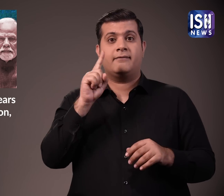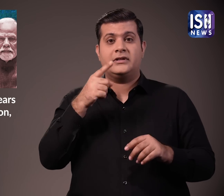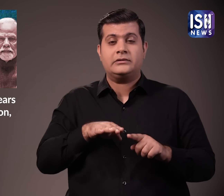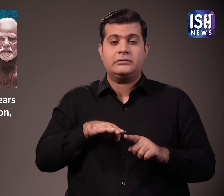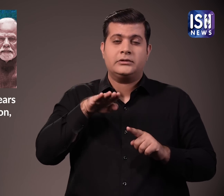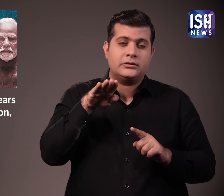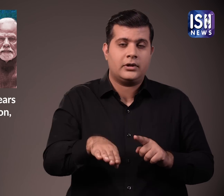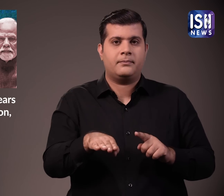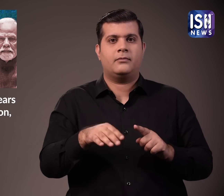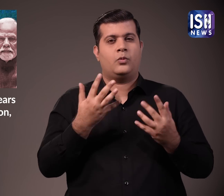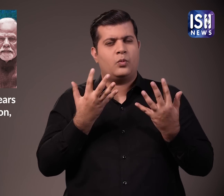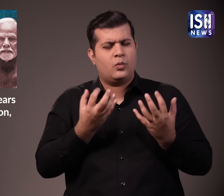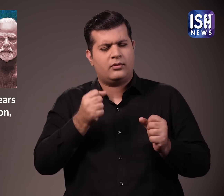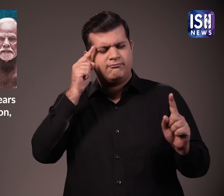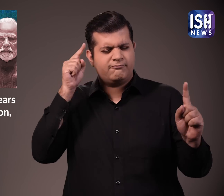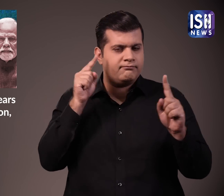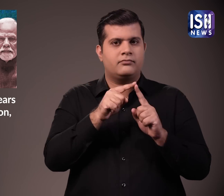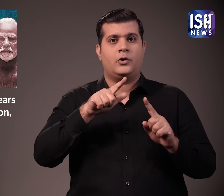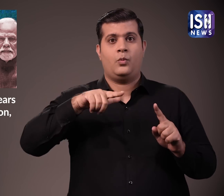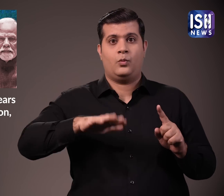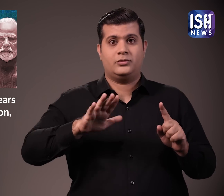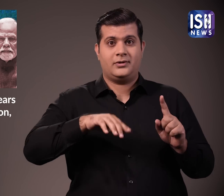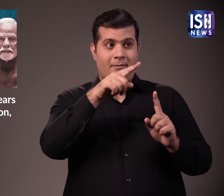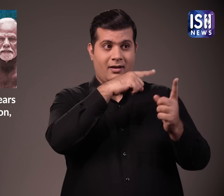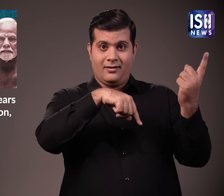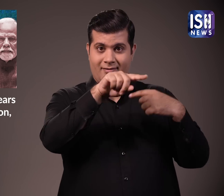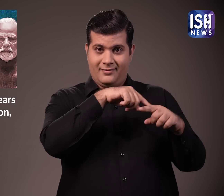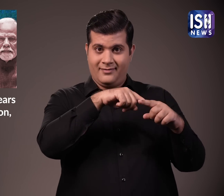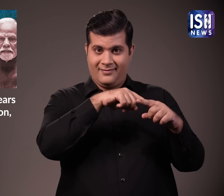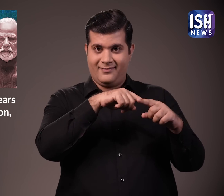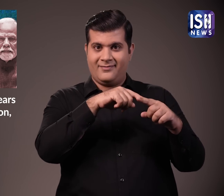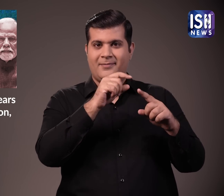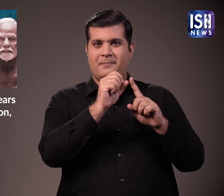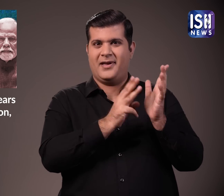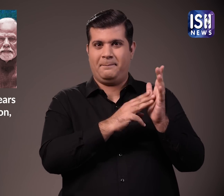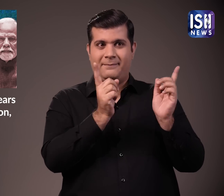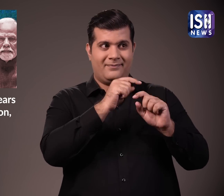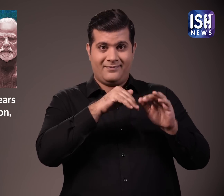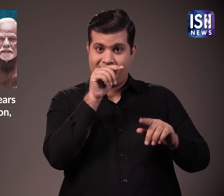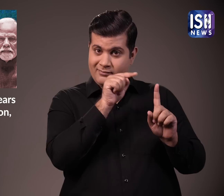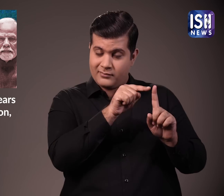The 1st step is to hold Lok Sabha elections